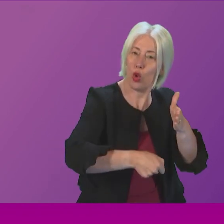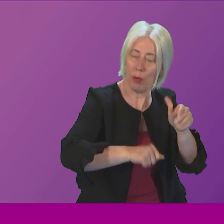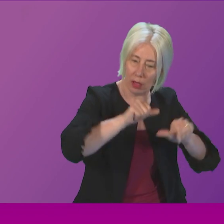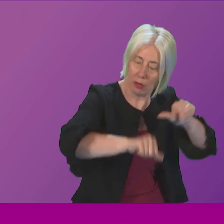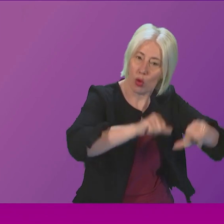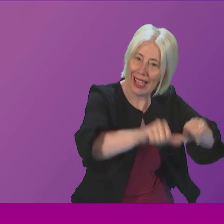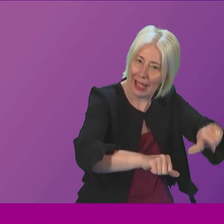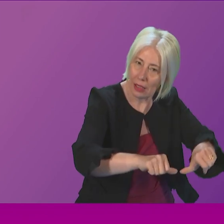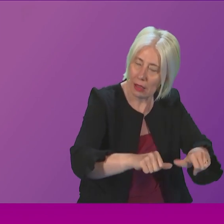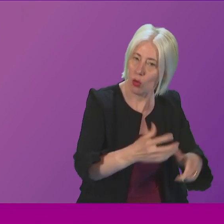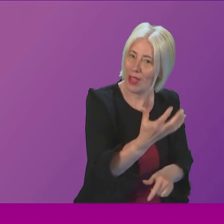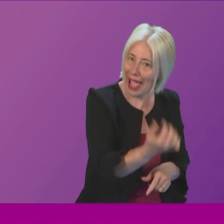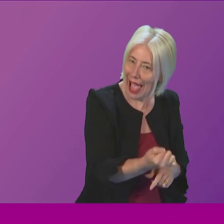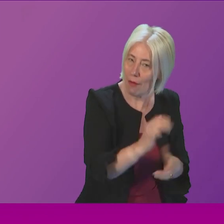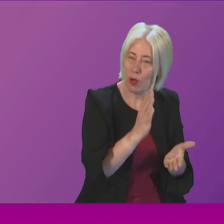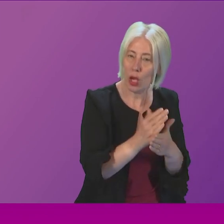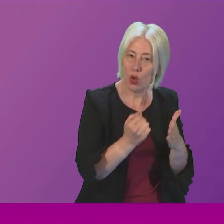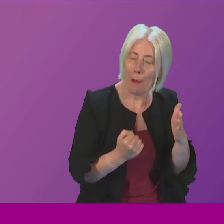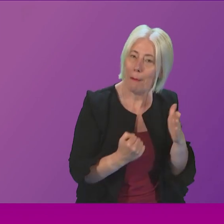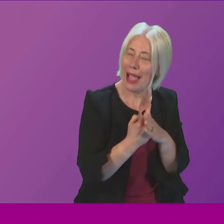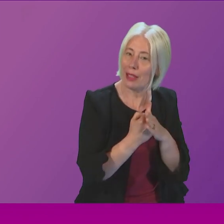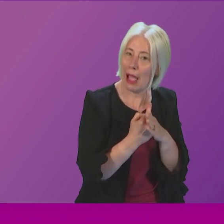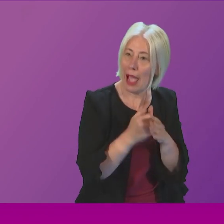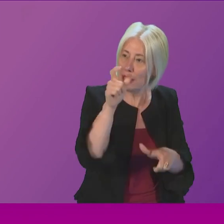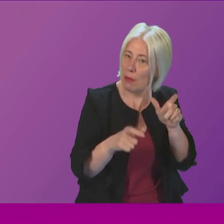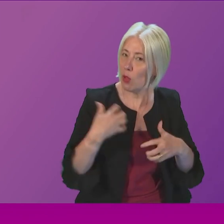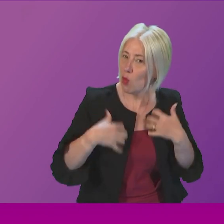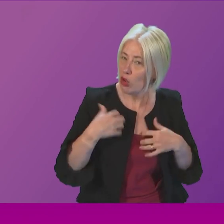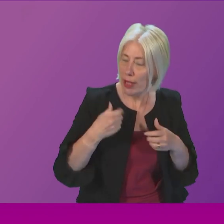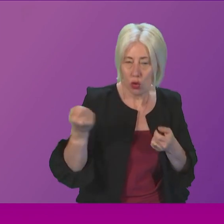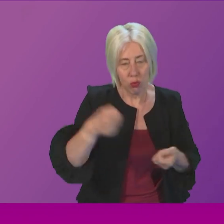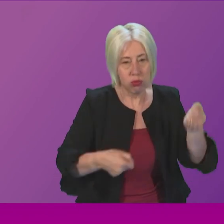we have in place to maximise market interest in the new procurement.